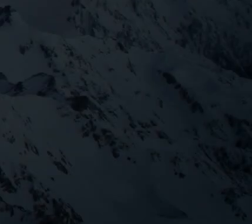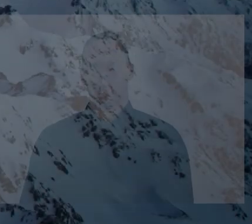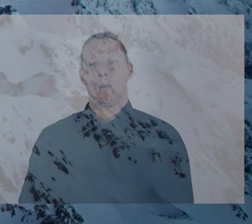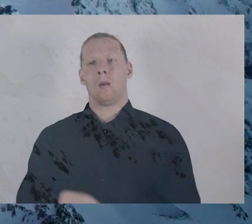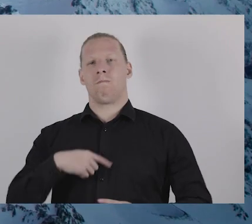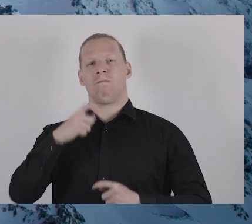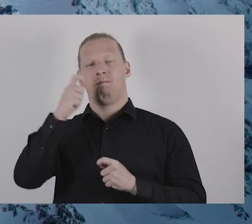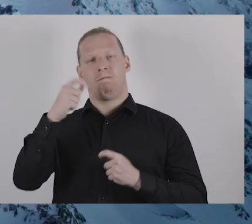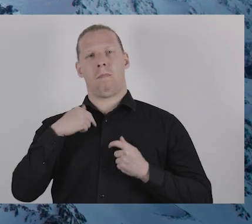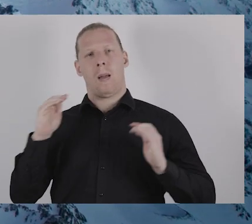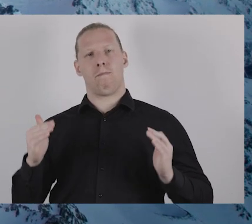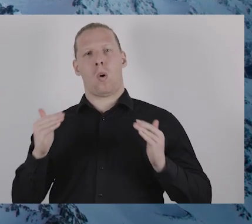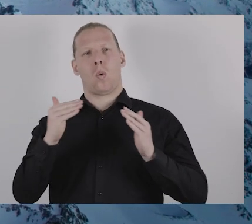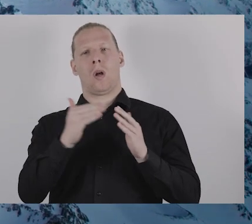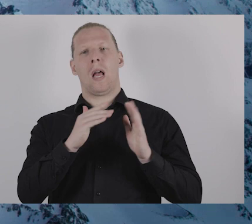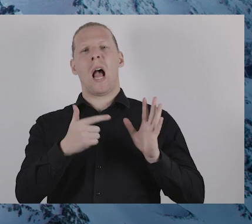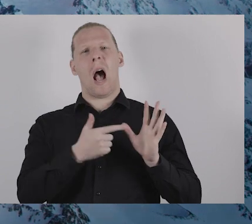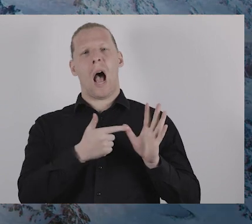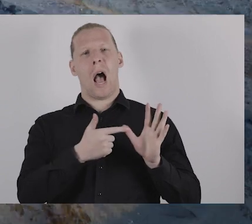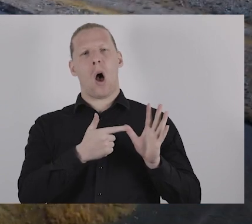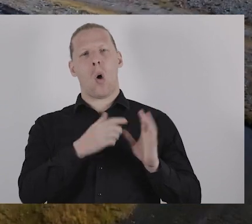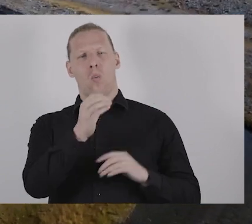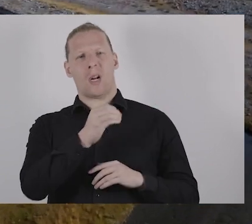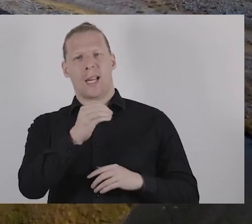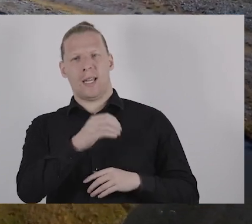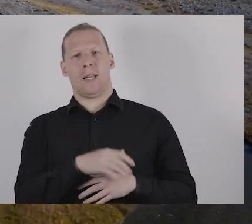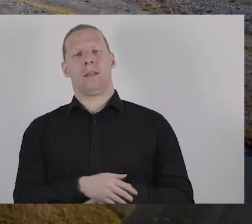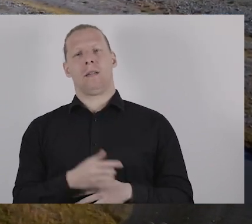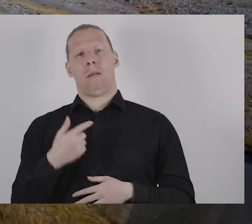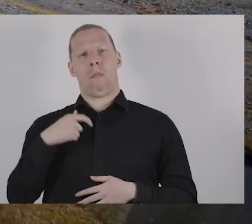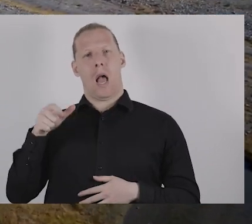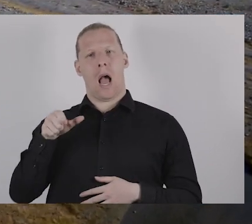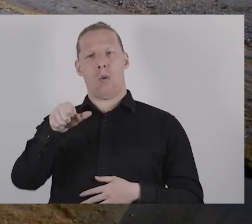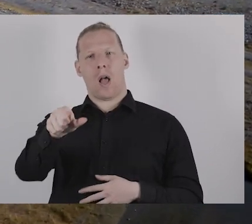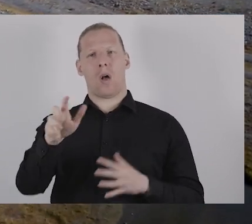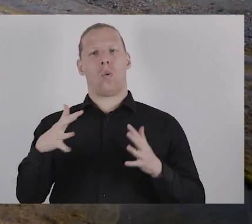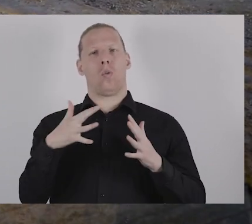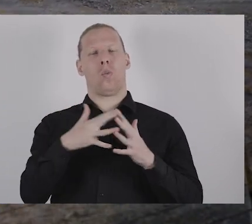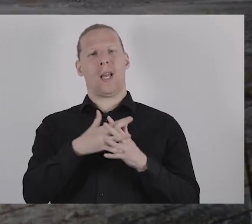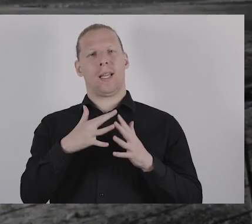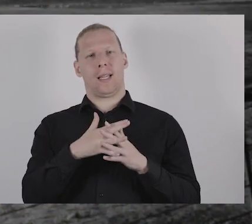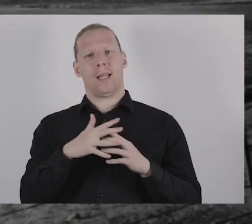Ngā mihi au ki te maunga Aoraki. Ngā mihi ki te awa Waitaki.